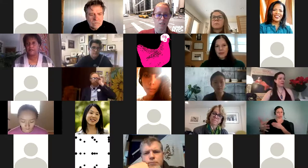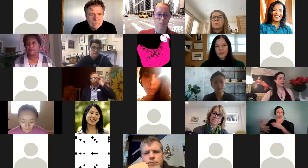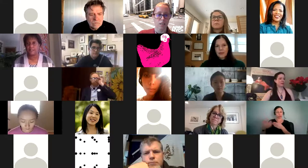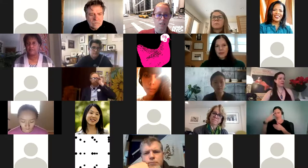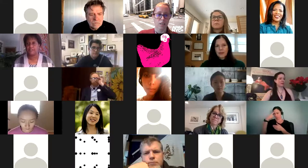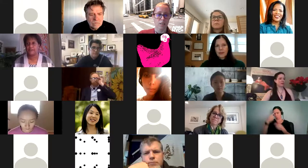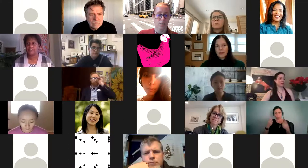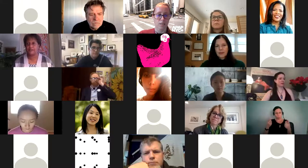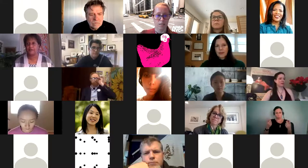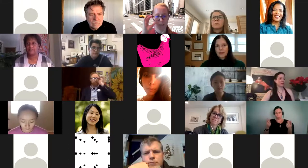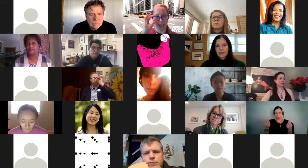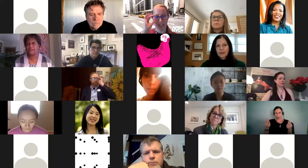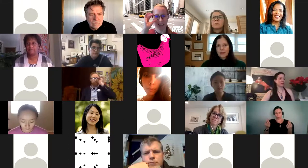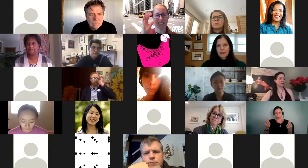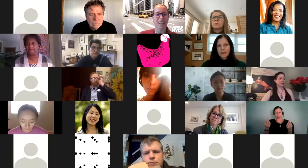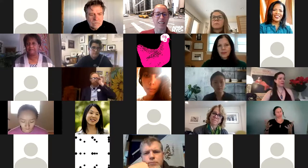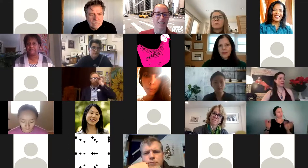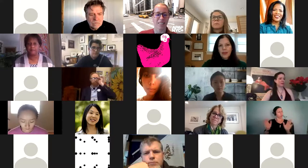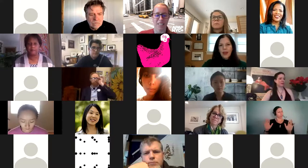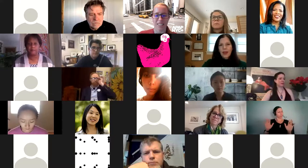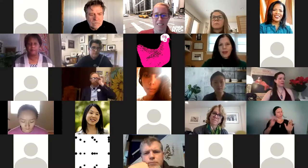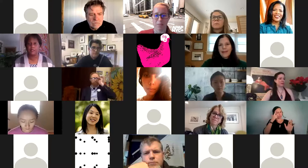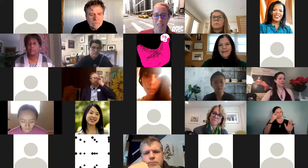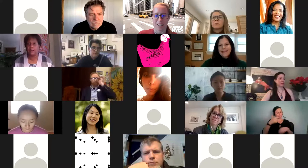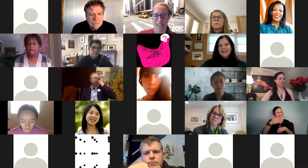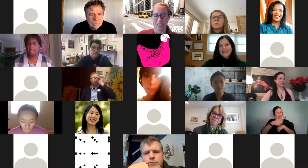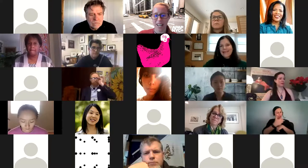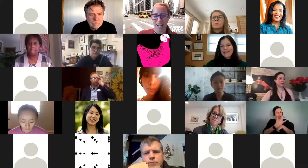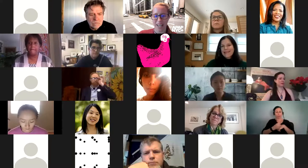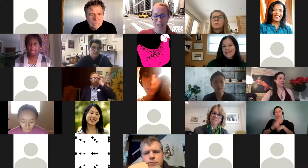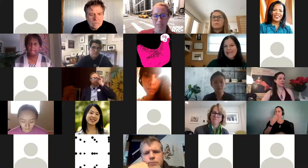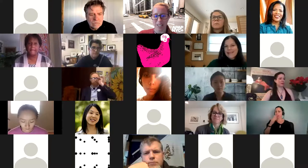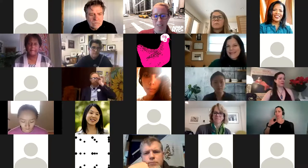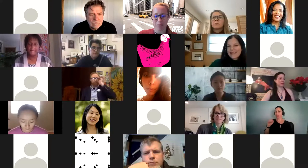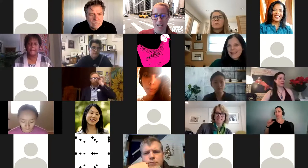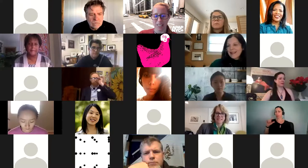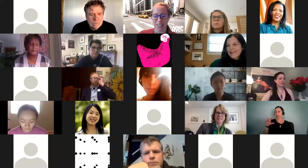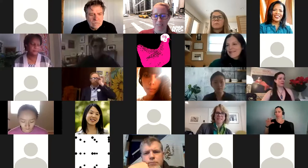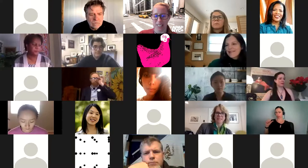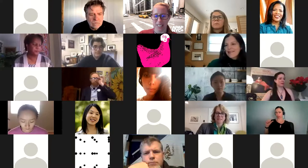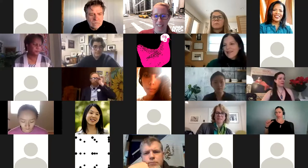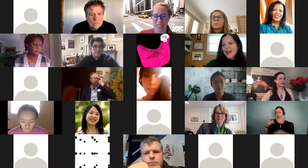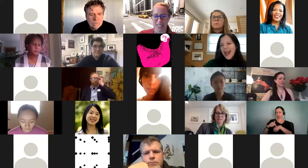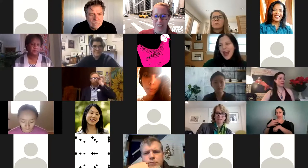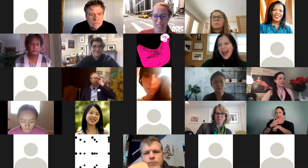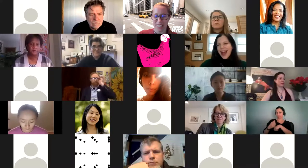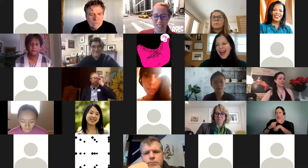So I'll just leave it there, 'cause I know we're out of time. Thank you, Alicia. We are out of time. Cathy, did you wanna say something?